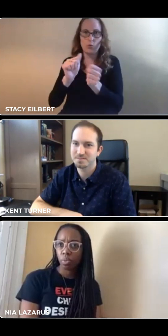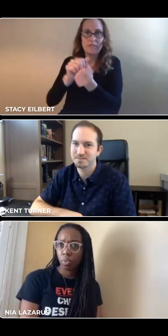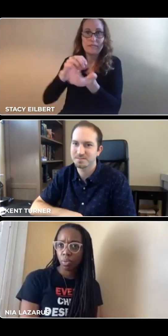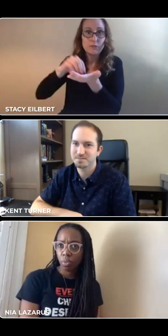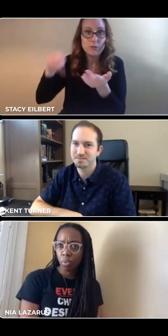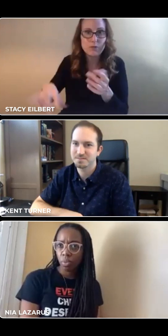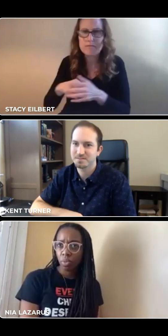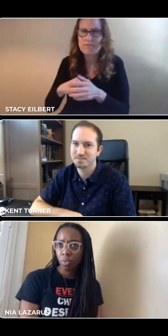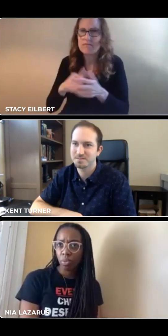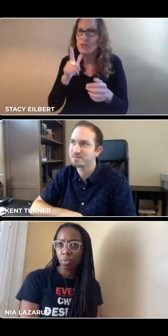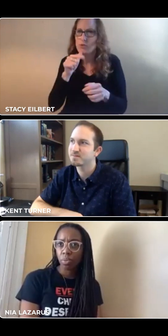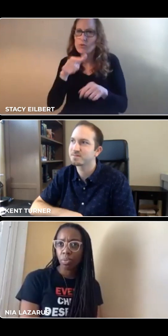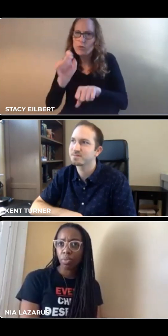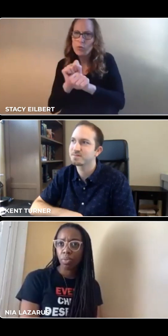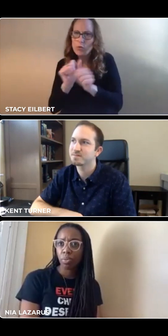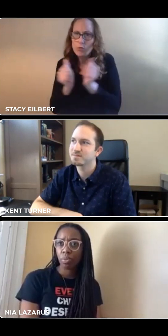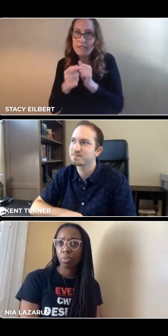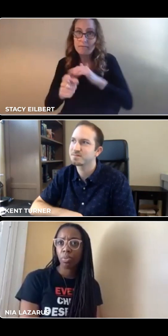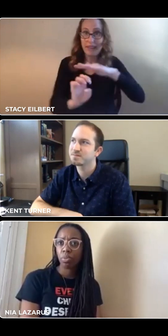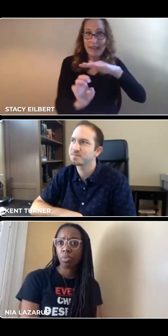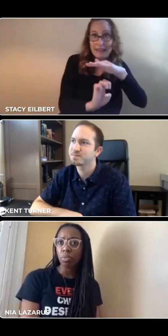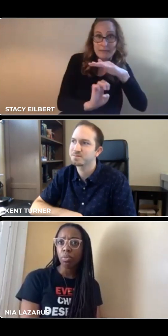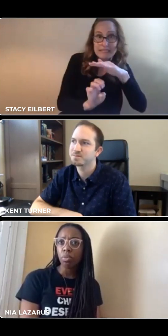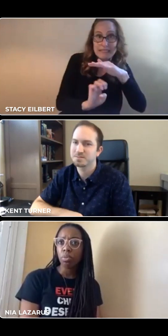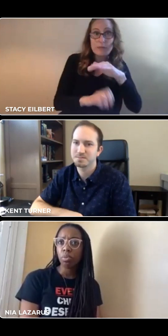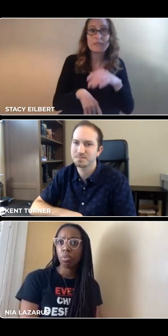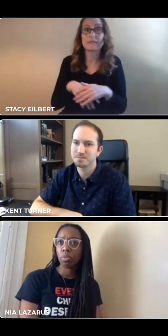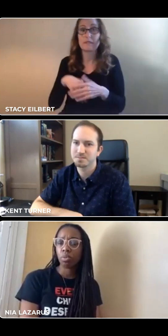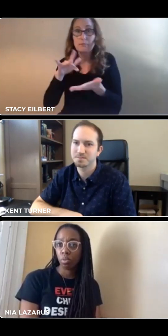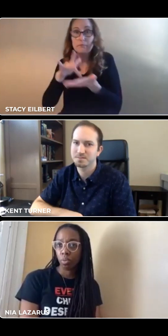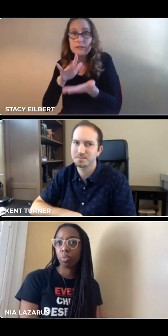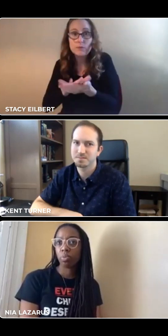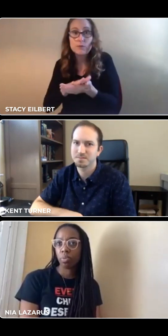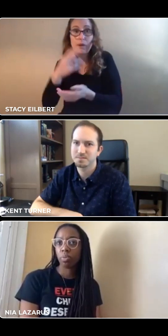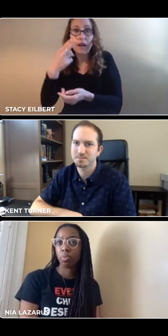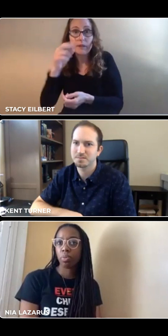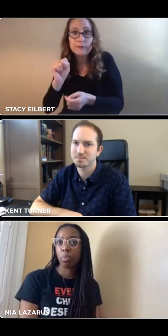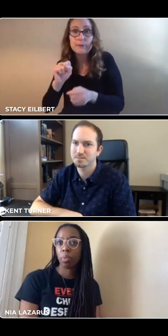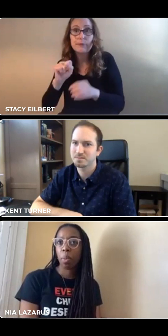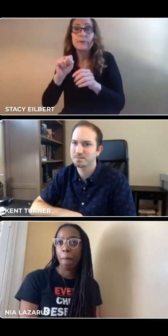This next poll question is for those of you who work with students. [Poll question on screen]